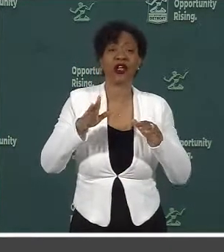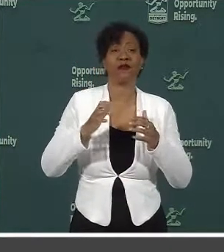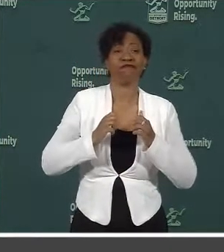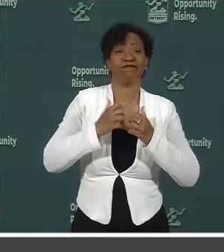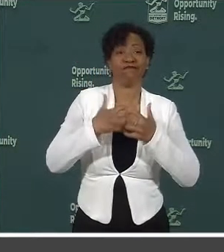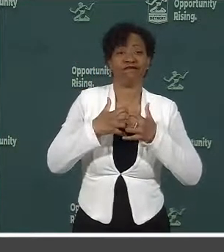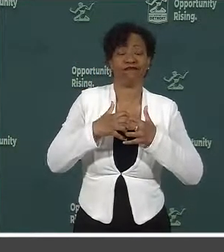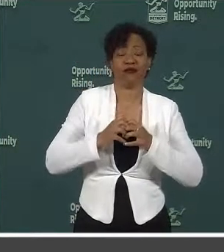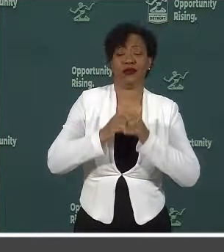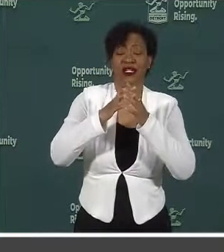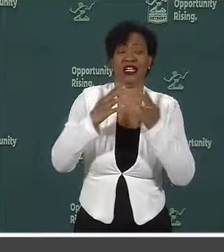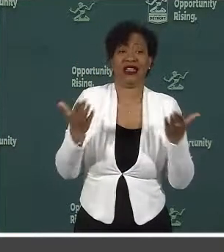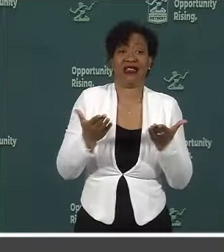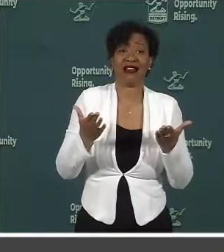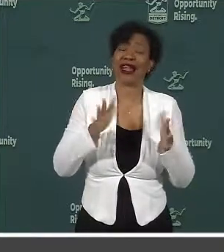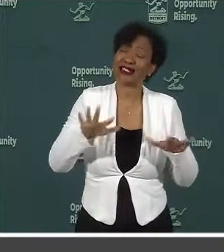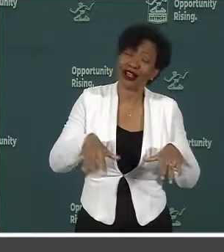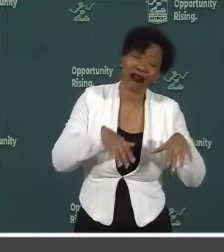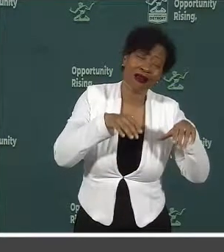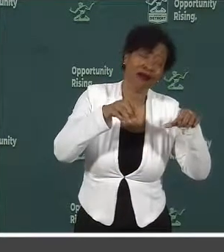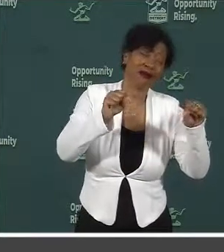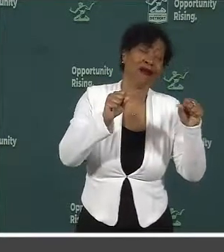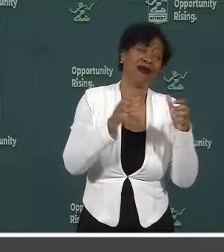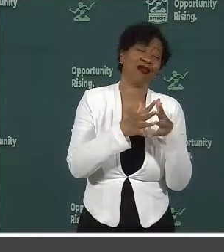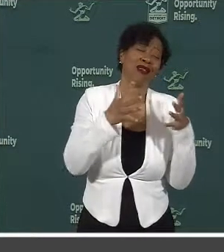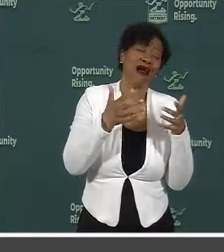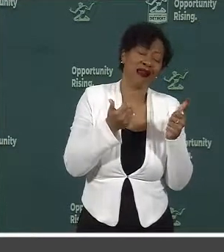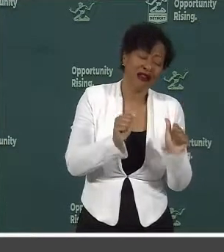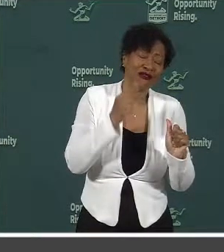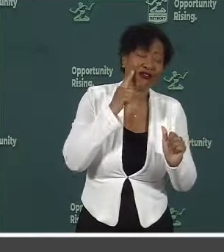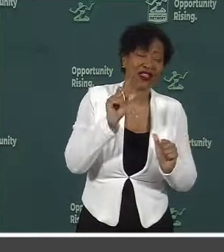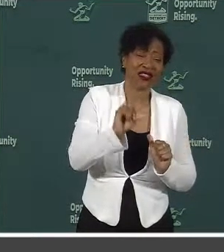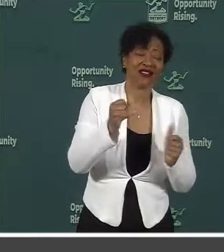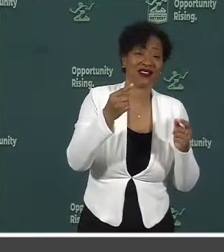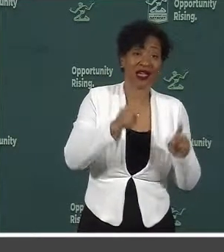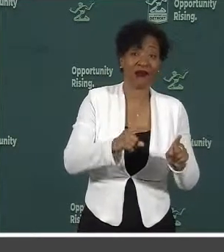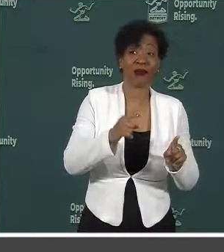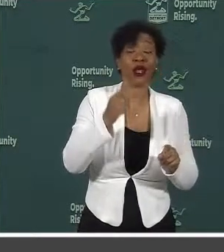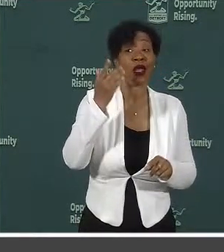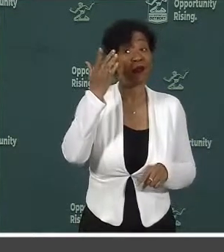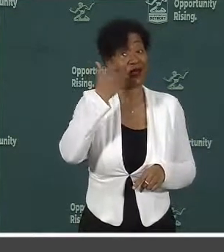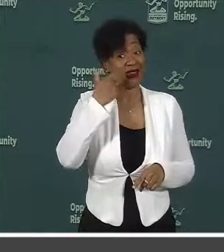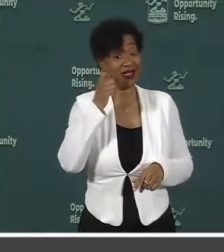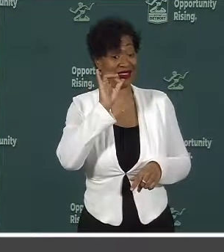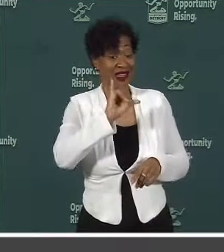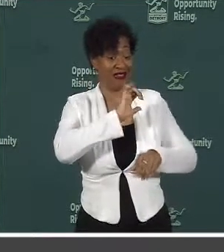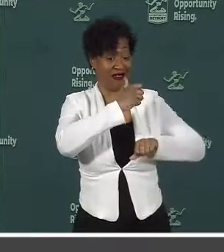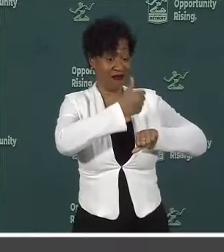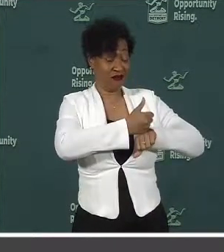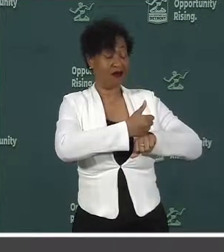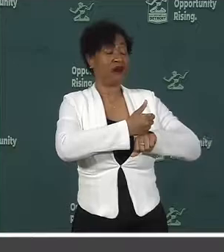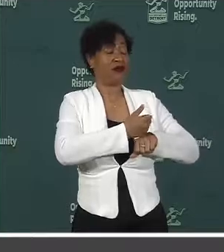BY MAYOR YOUNG TO DO THAT AND BECAUSE OF THAT TODAY WE ARE SET UP HERE FOR THE NEXT 40 YEARS AND COULDN'T BE MORE